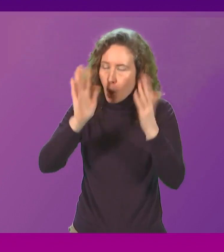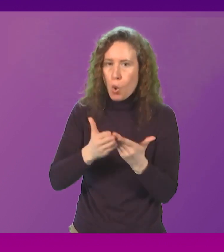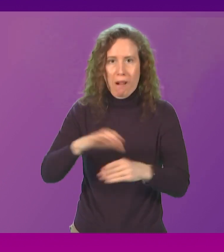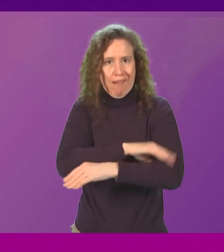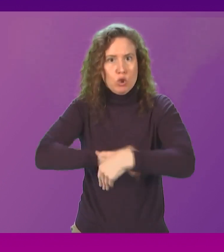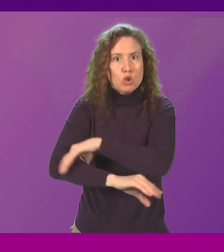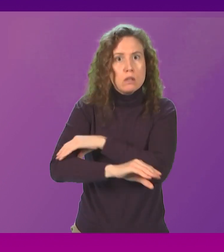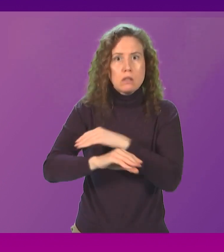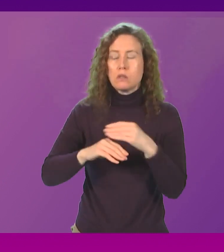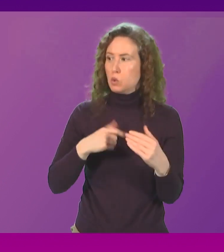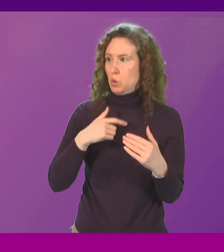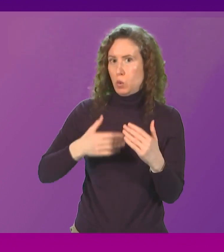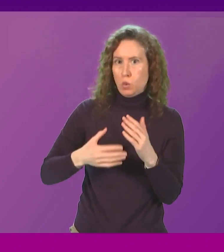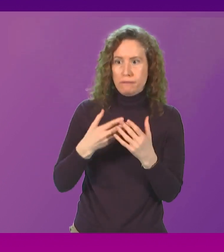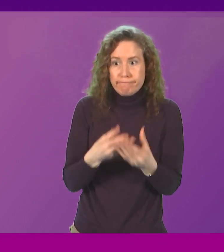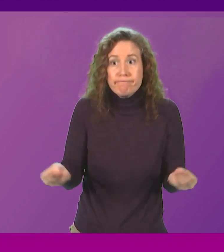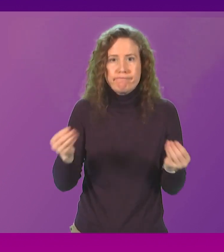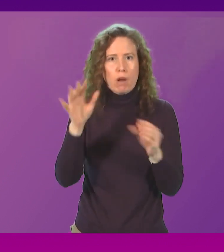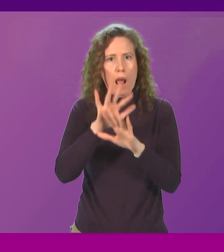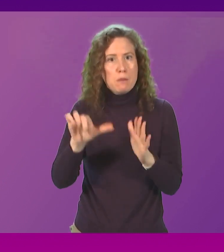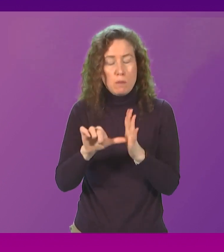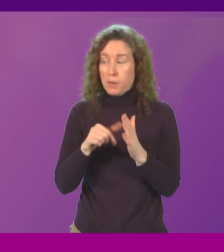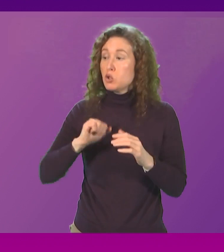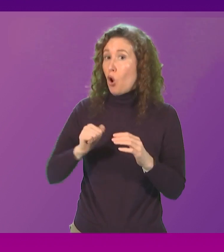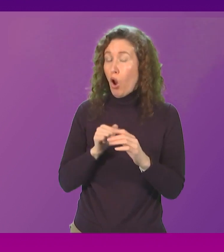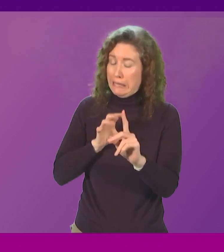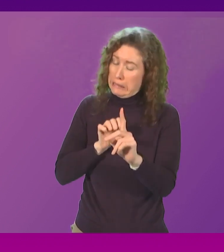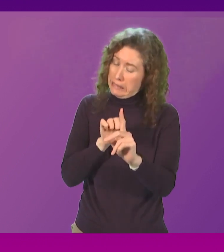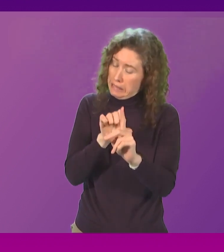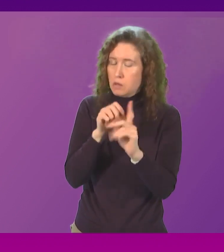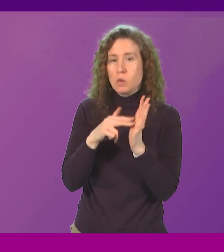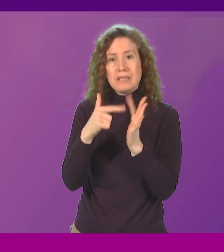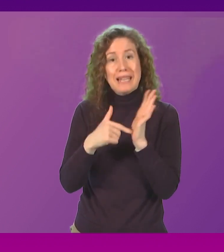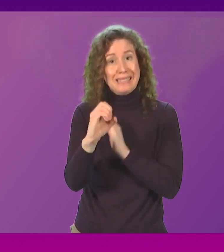Scotland is making long-term progress towards net zero, but we are now entering the most